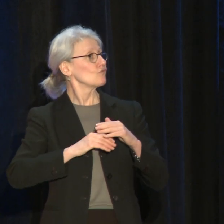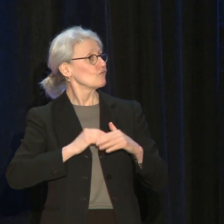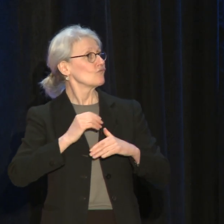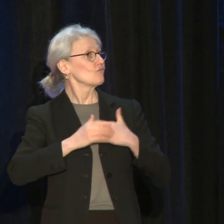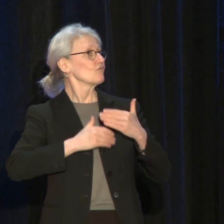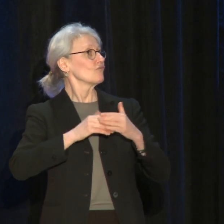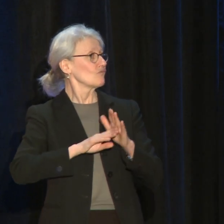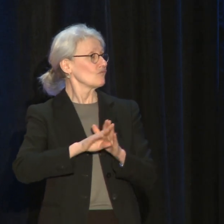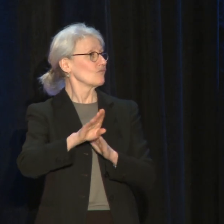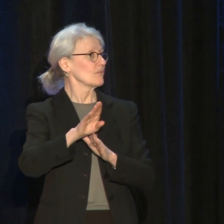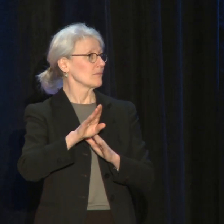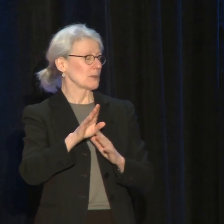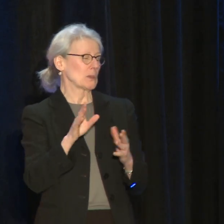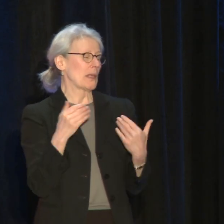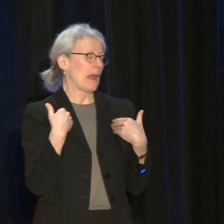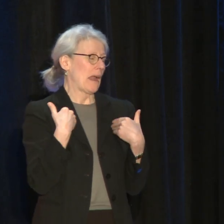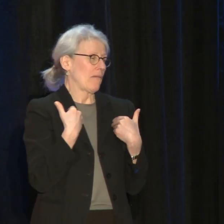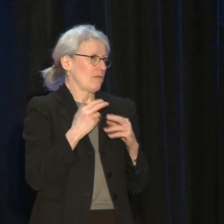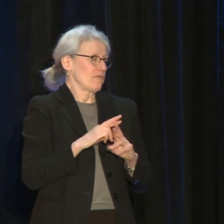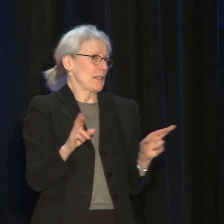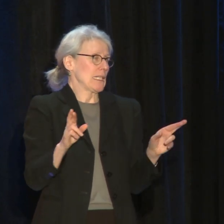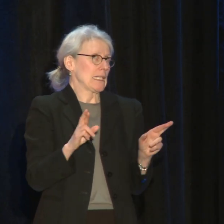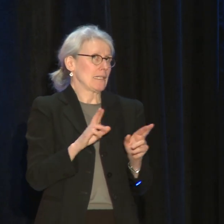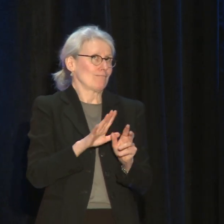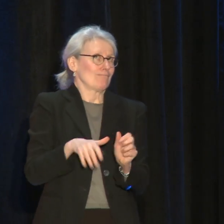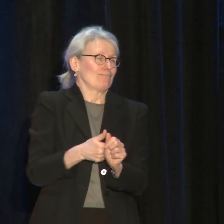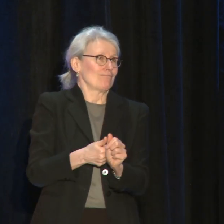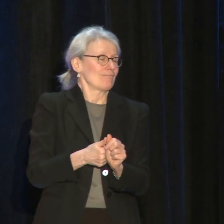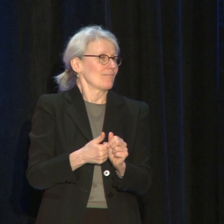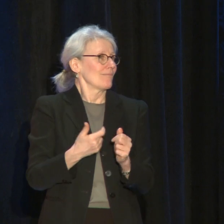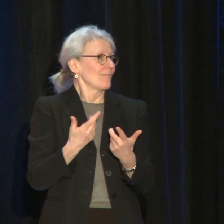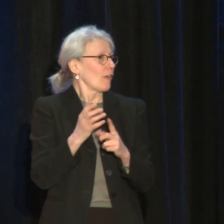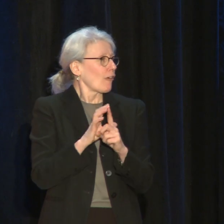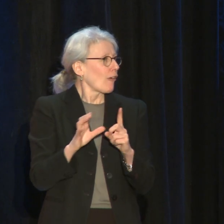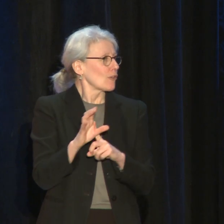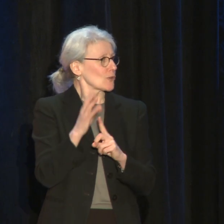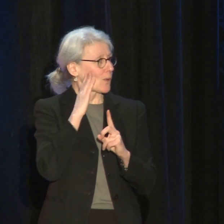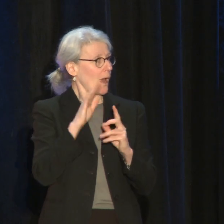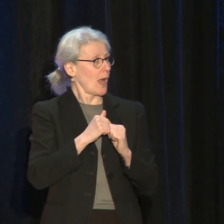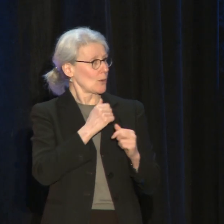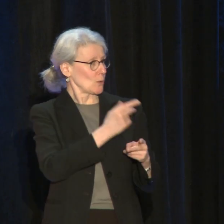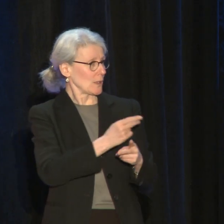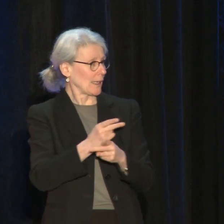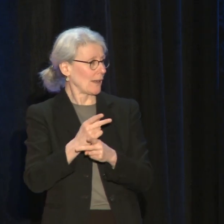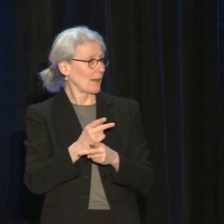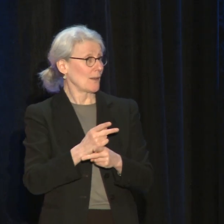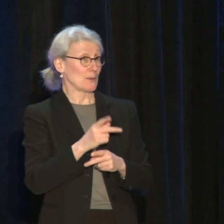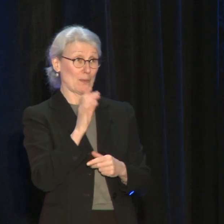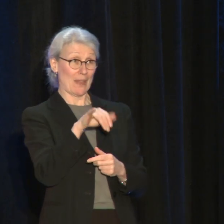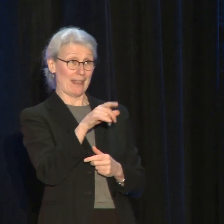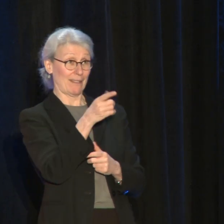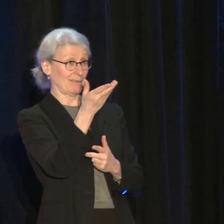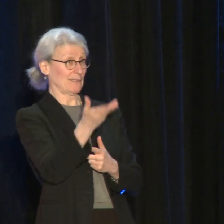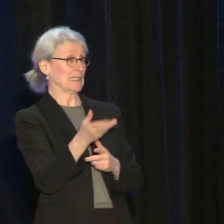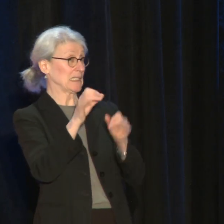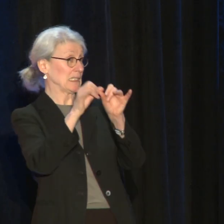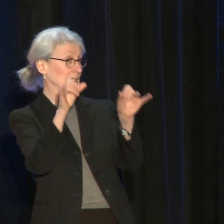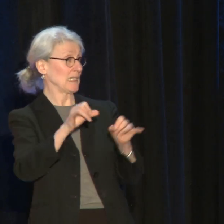we have those traditions, those legacies. So let's end the legacies of violence,